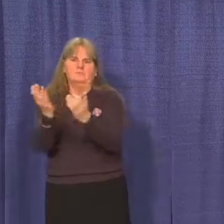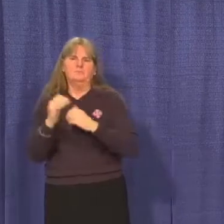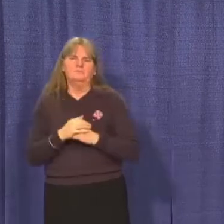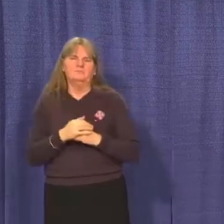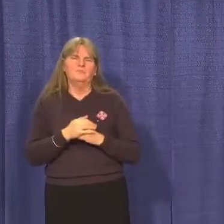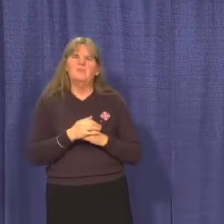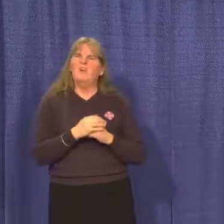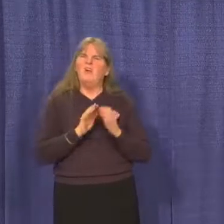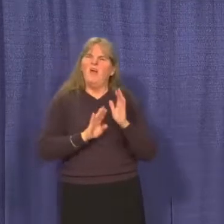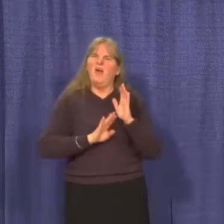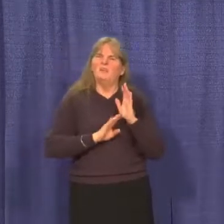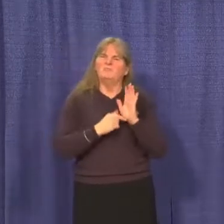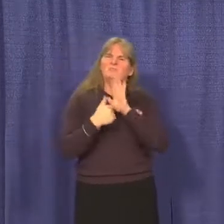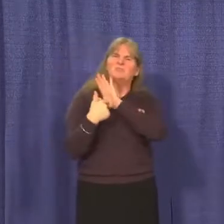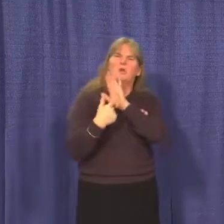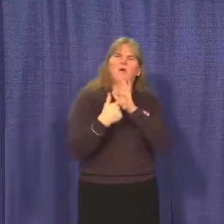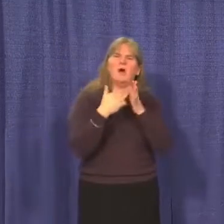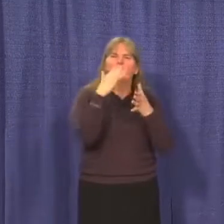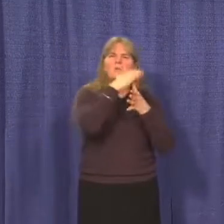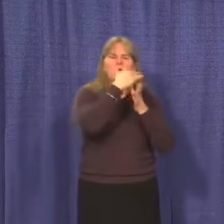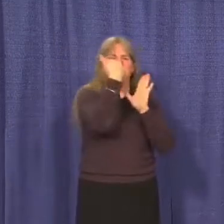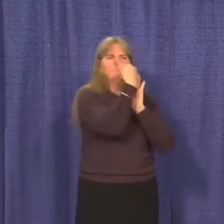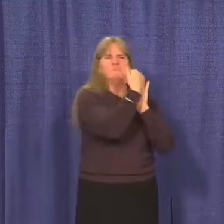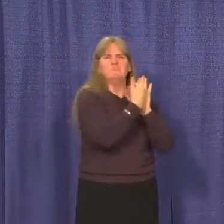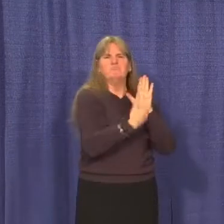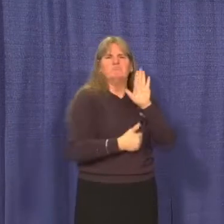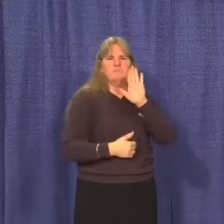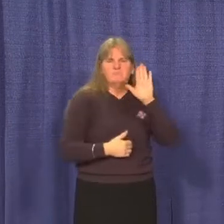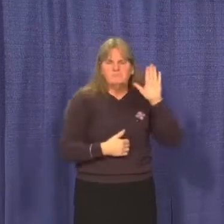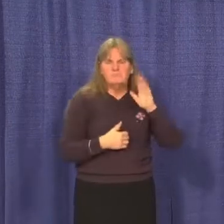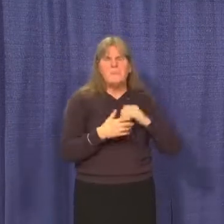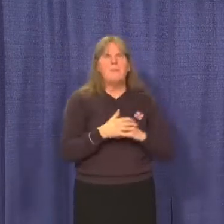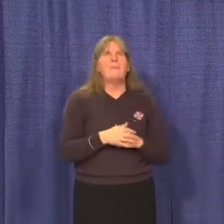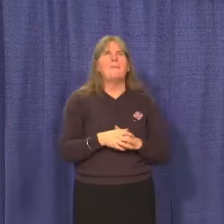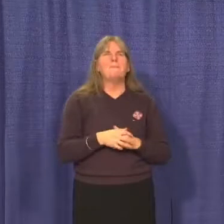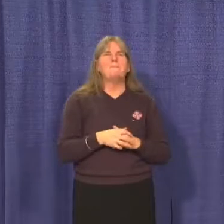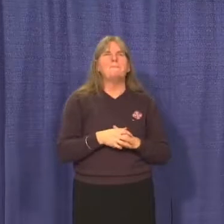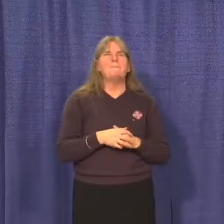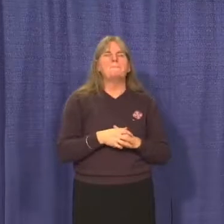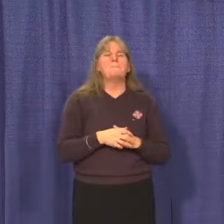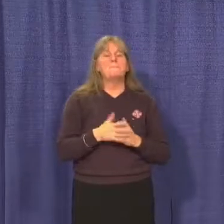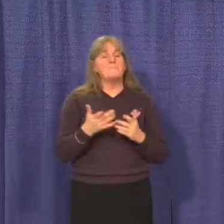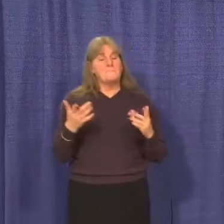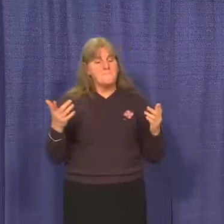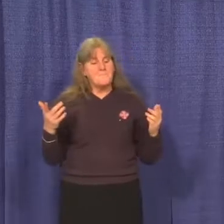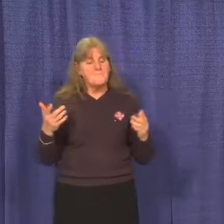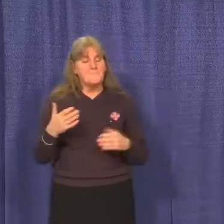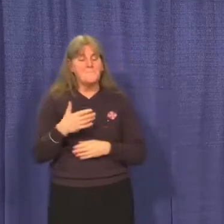explains our prioritization process. As we opened up the Whitehorse